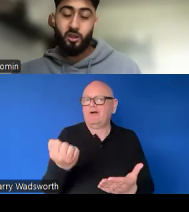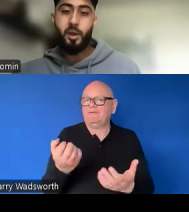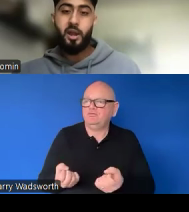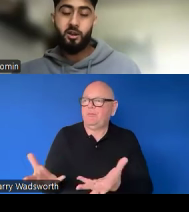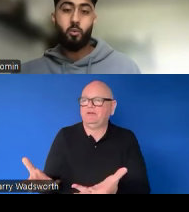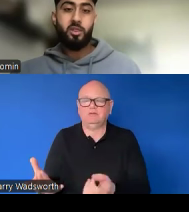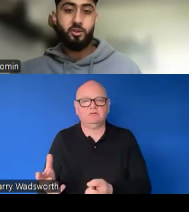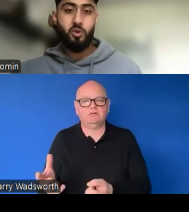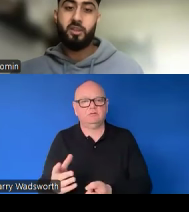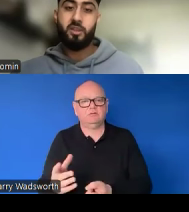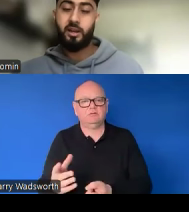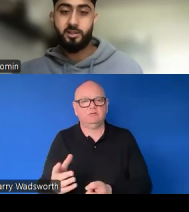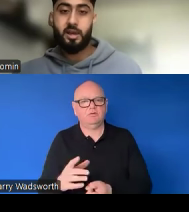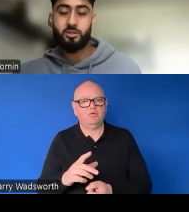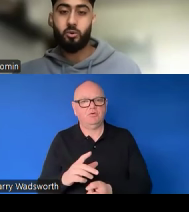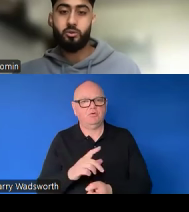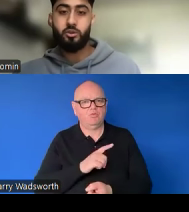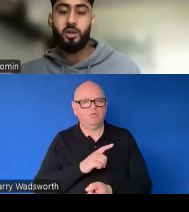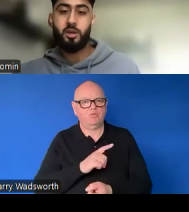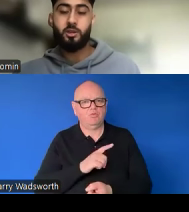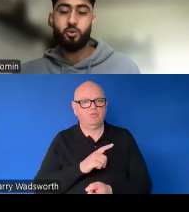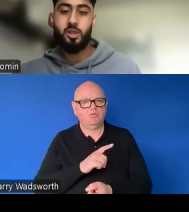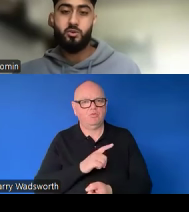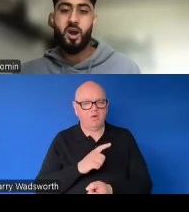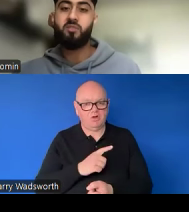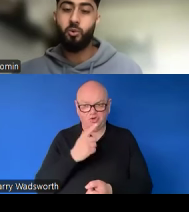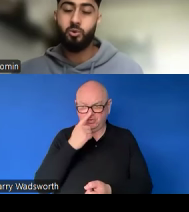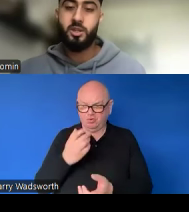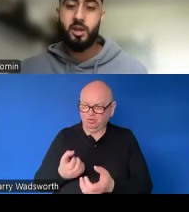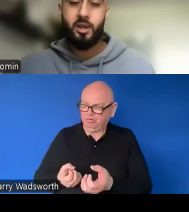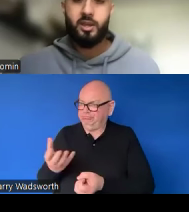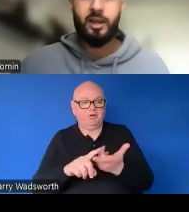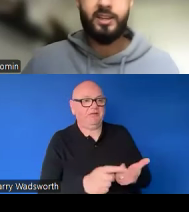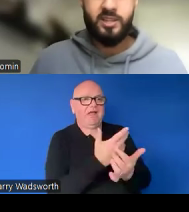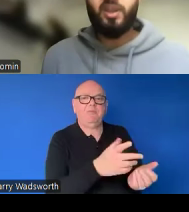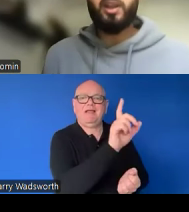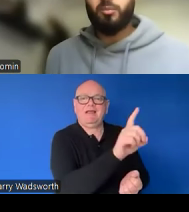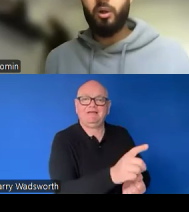depending on whether you have the clicks there. You need to make sure that you have those clicks available,